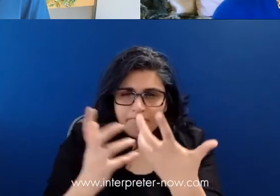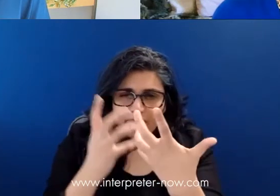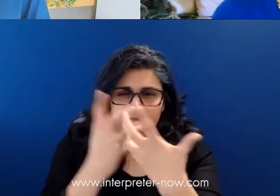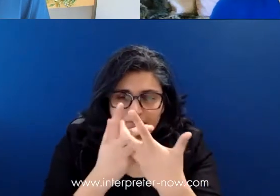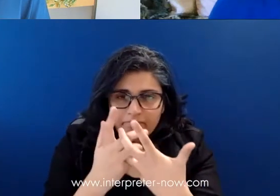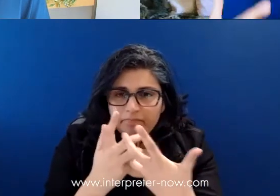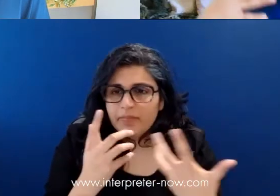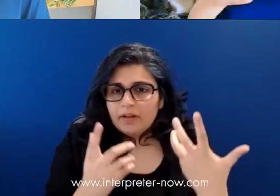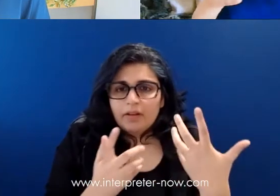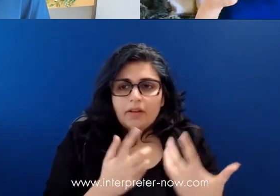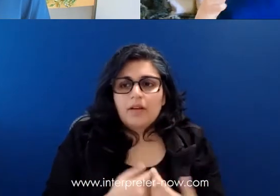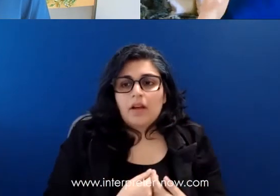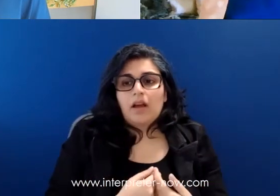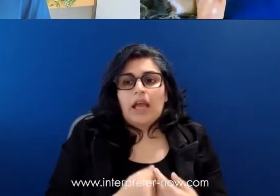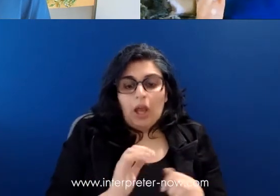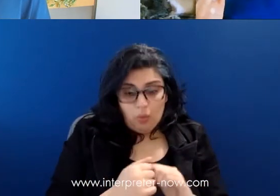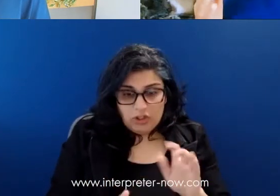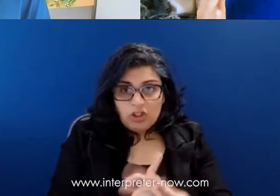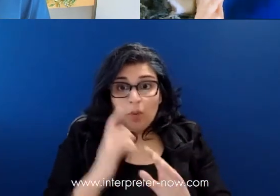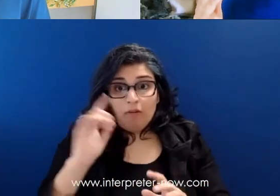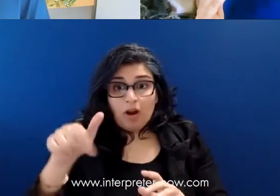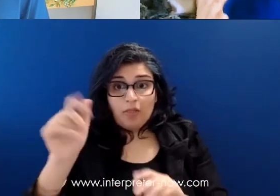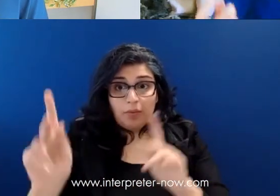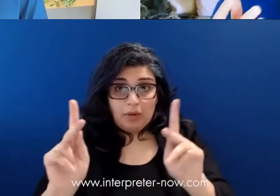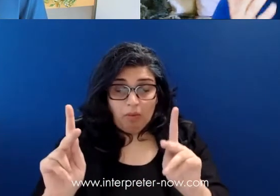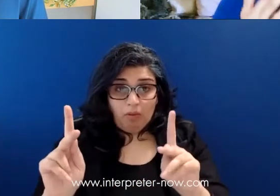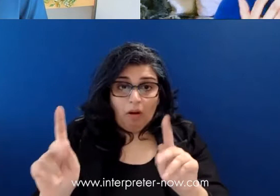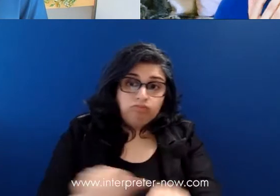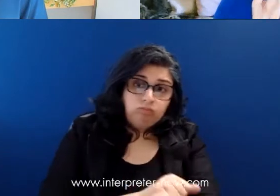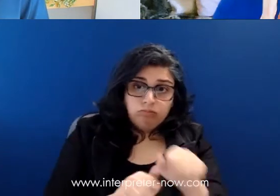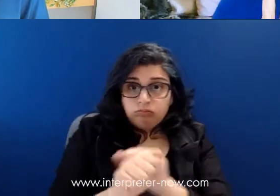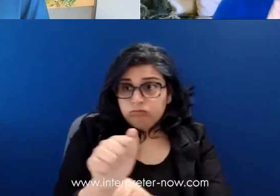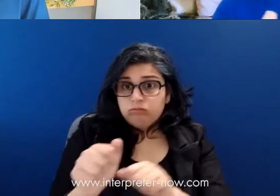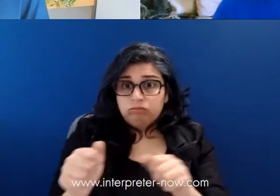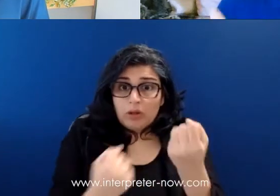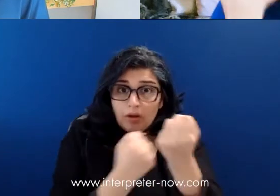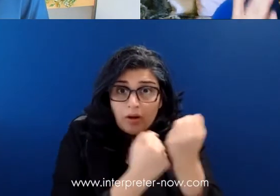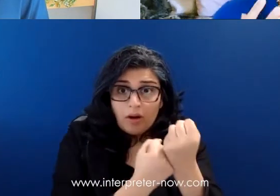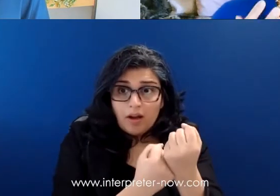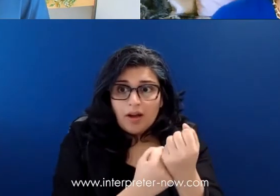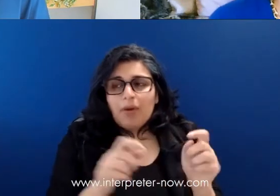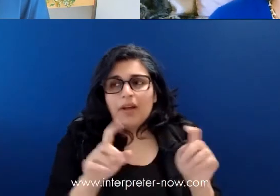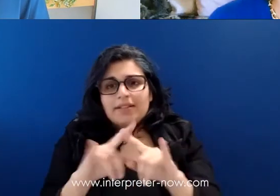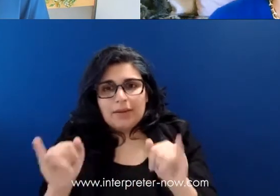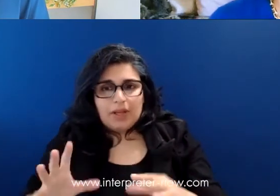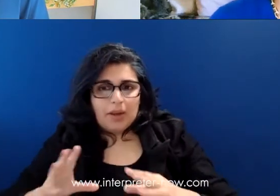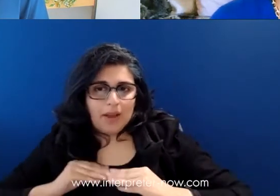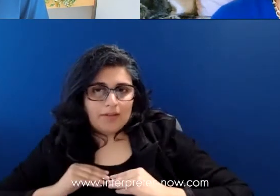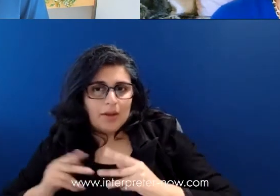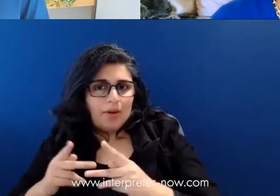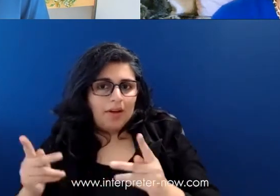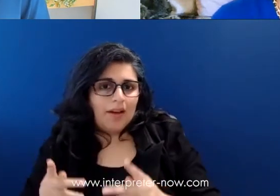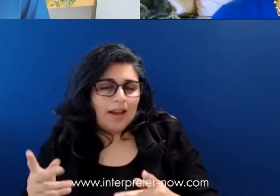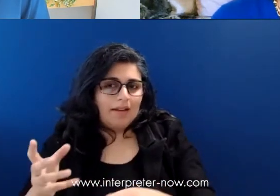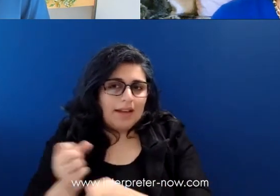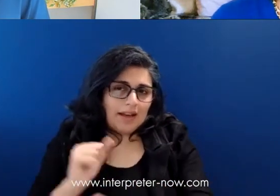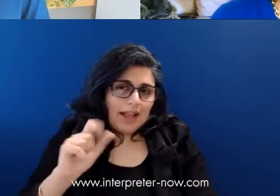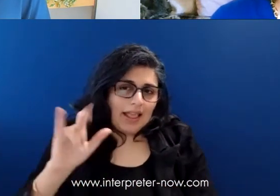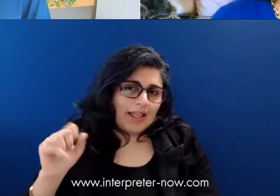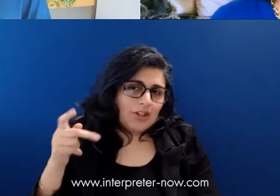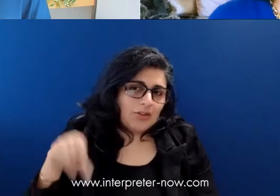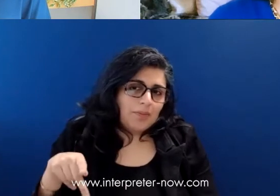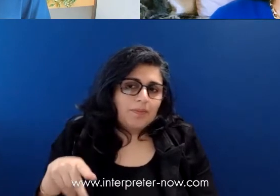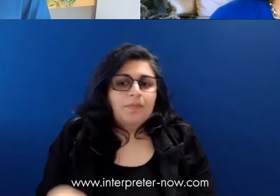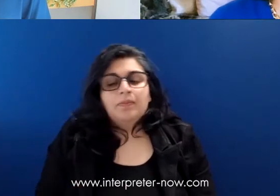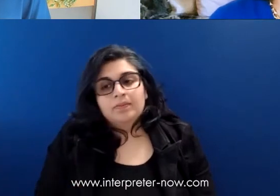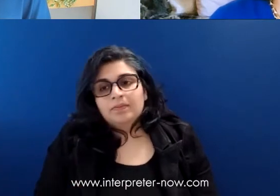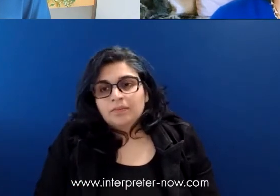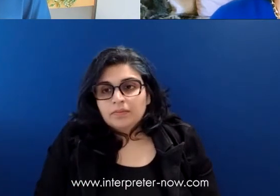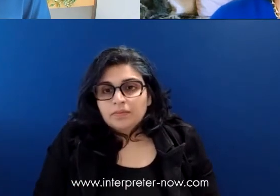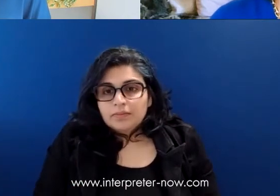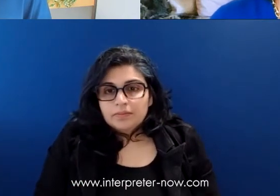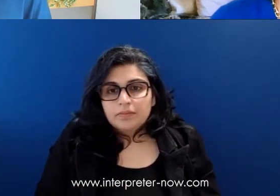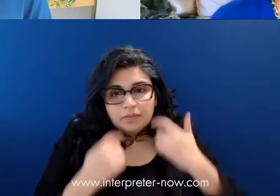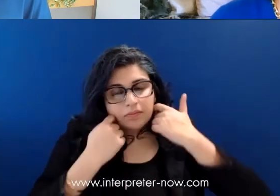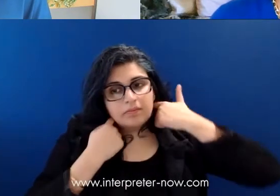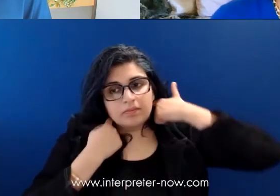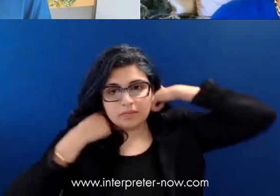people and when we actually accept the position of also receiving allyship.